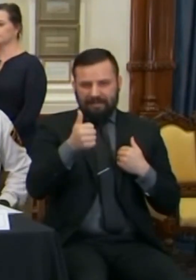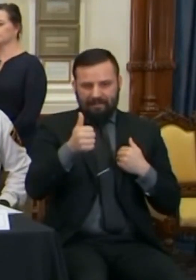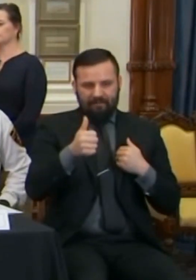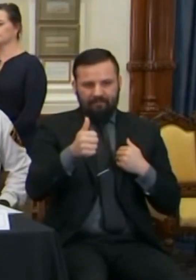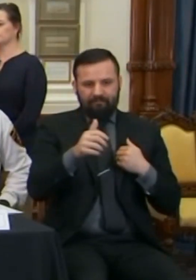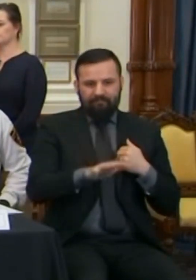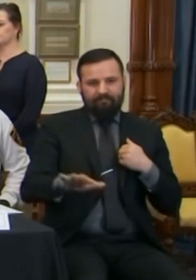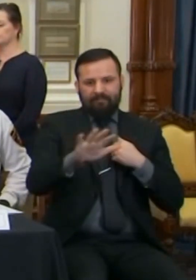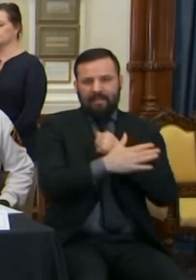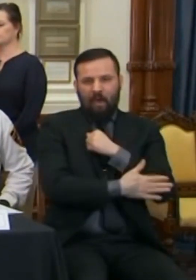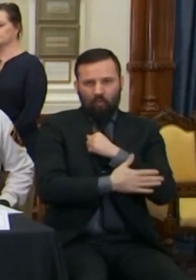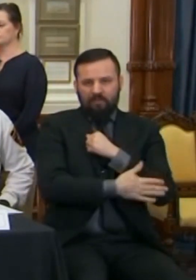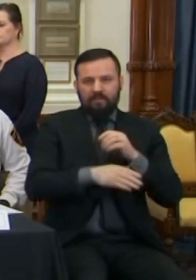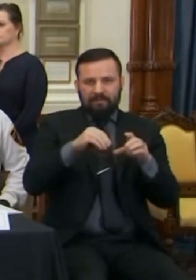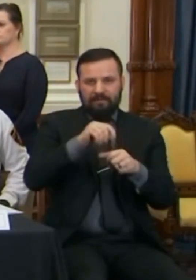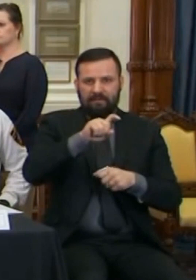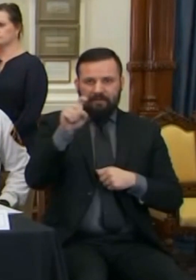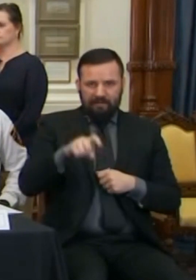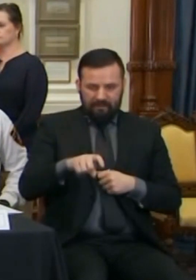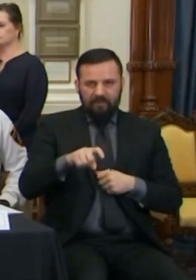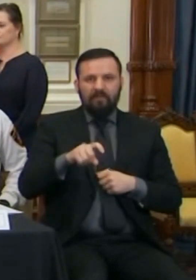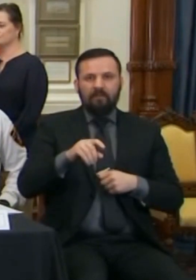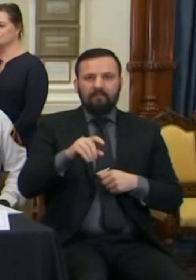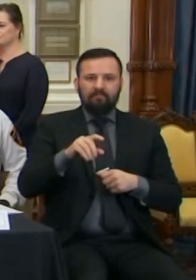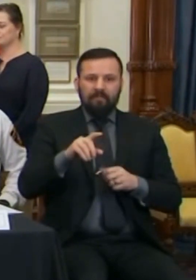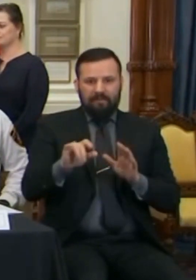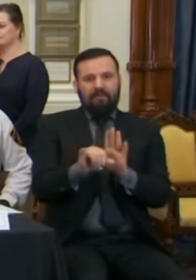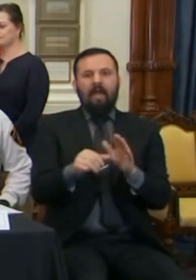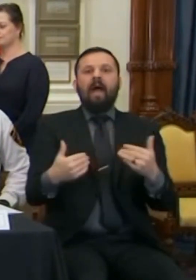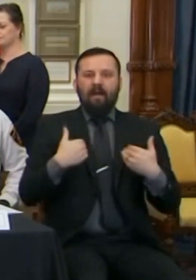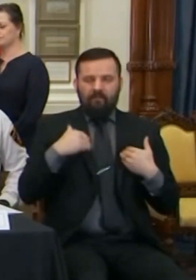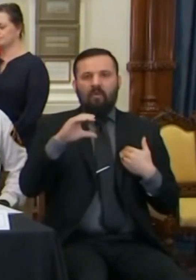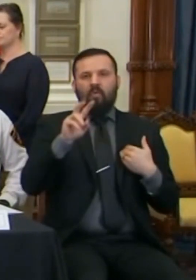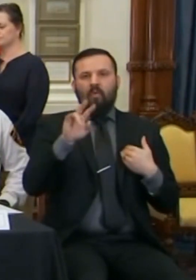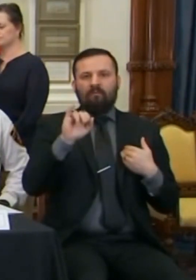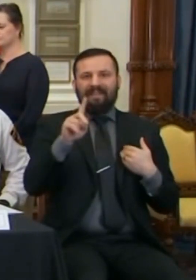state of Texas where Cove at 19 had been identified as we gather today there are